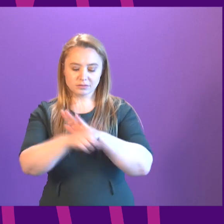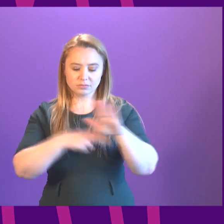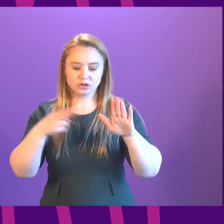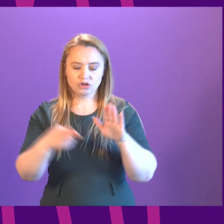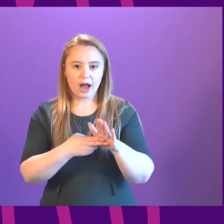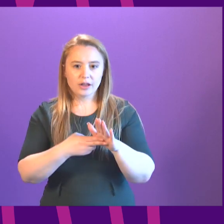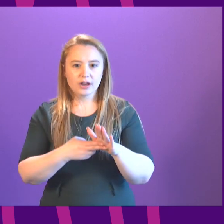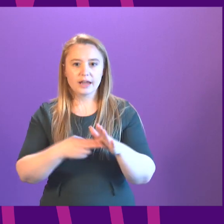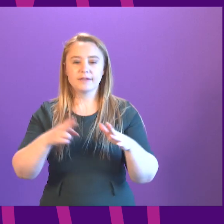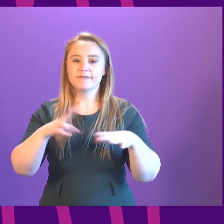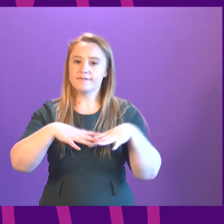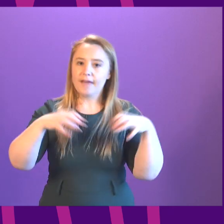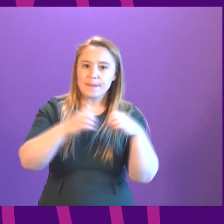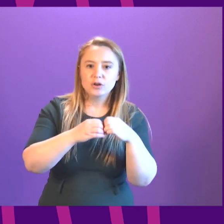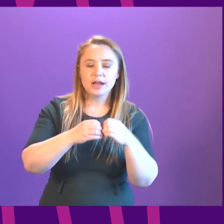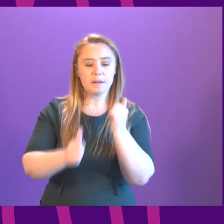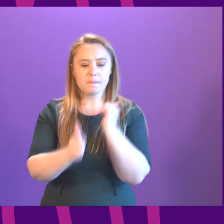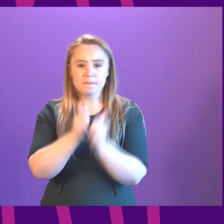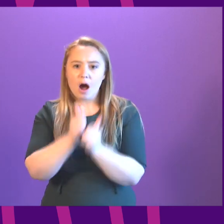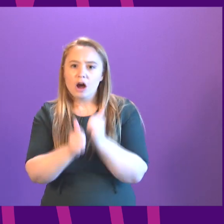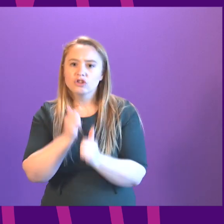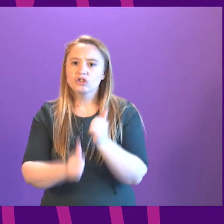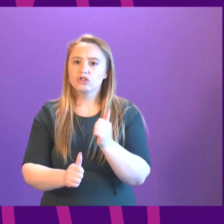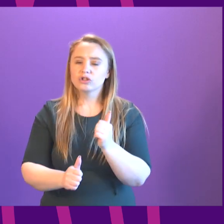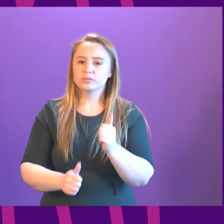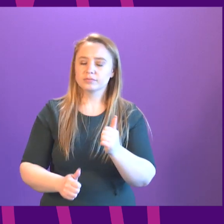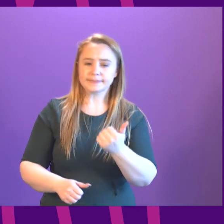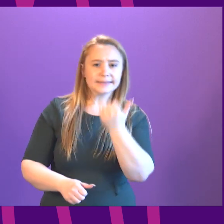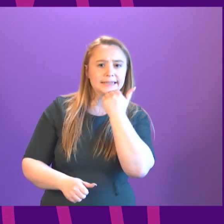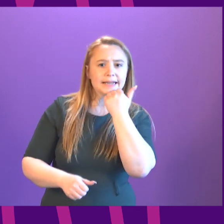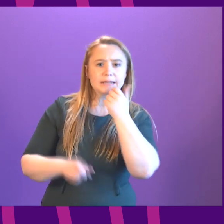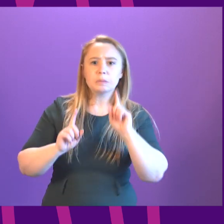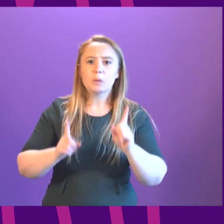February and March? Is the Government aiming for a date in June, for example?